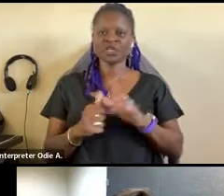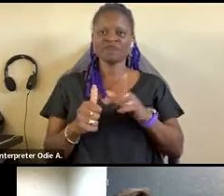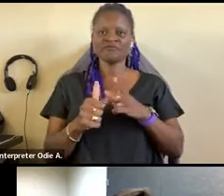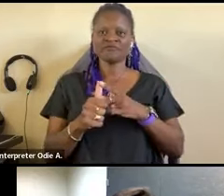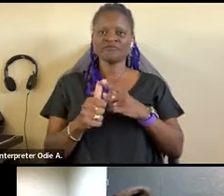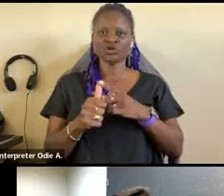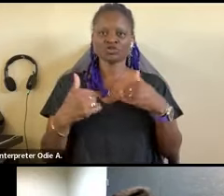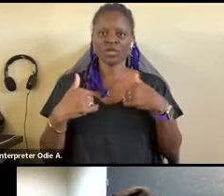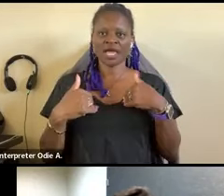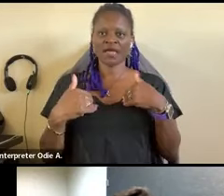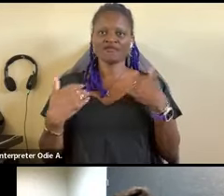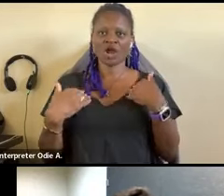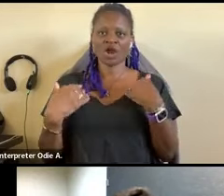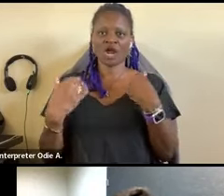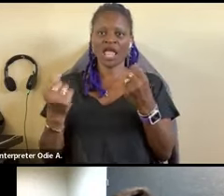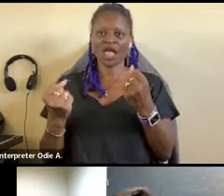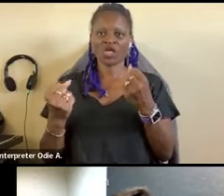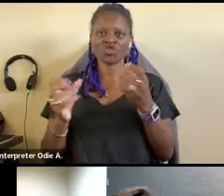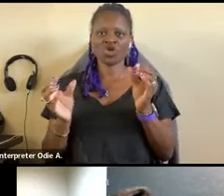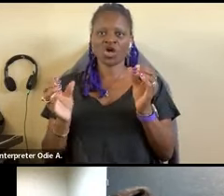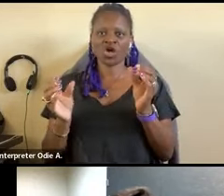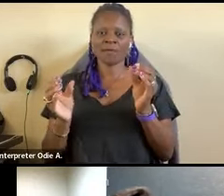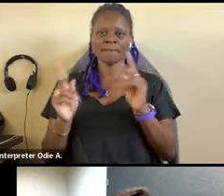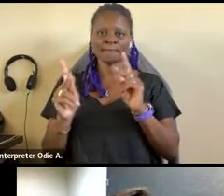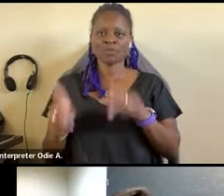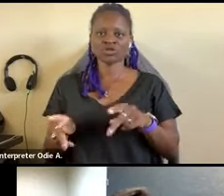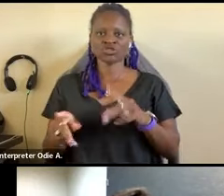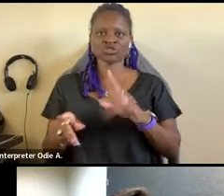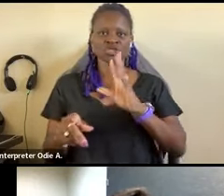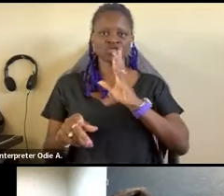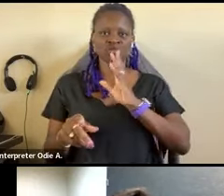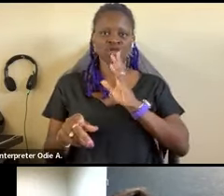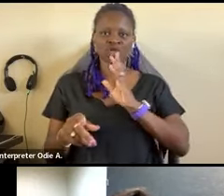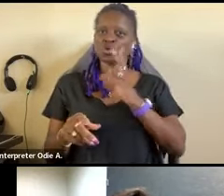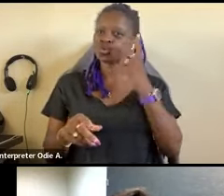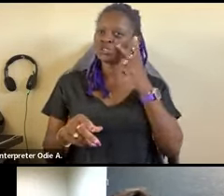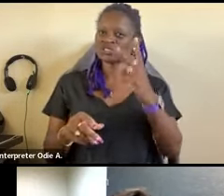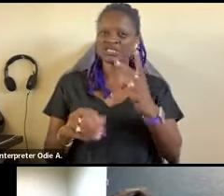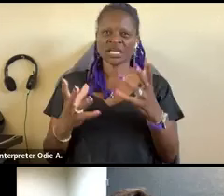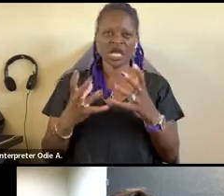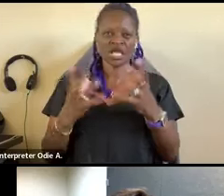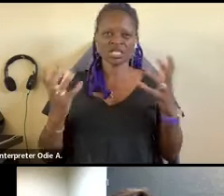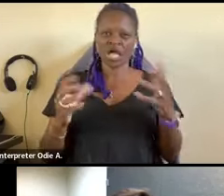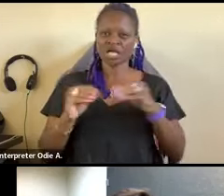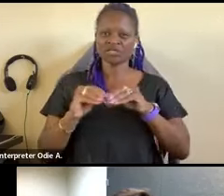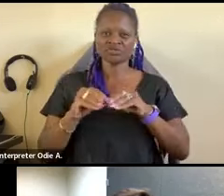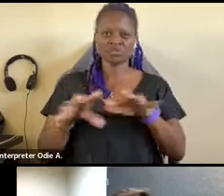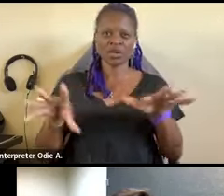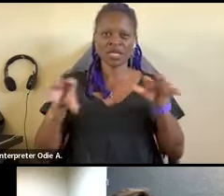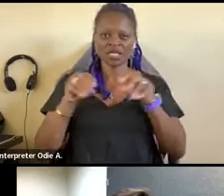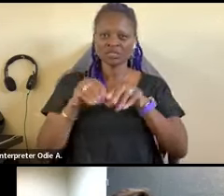Sundari Mase will address shortly, we are still seeing a lot of transmission of COVID throughout our community and our